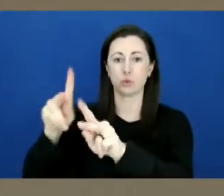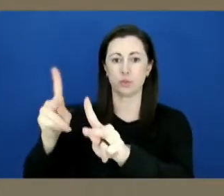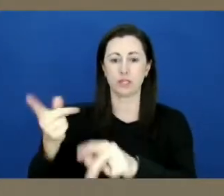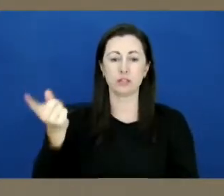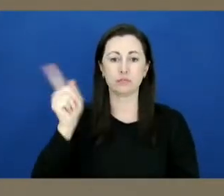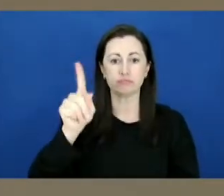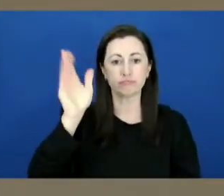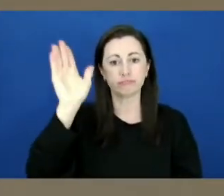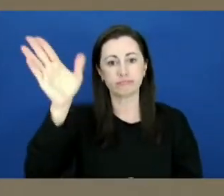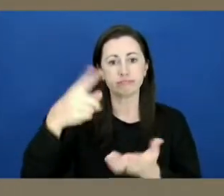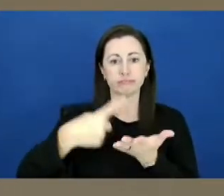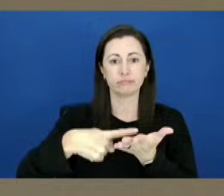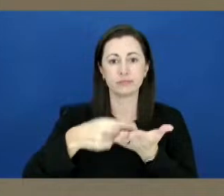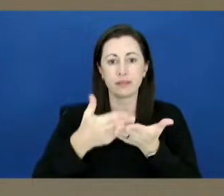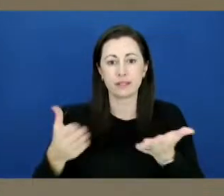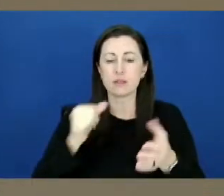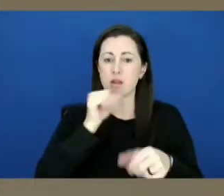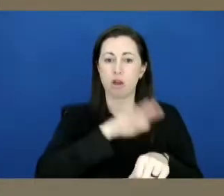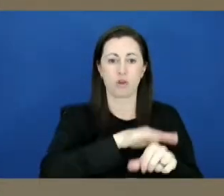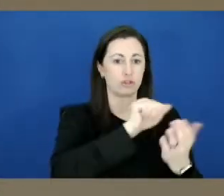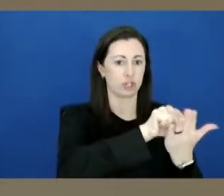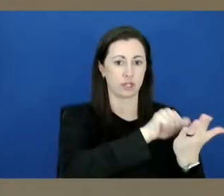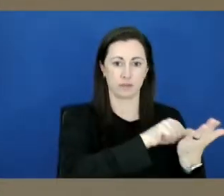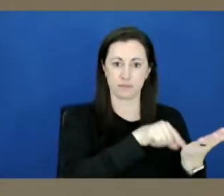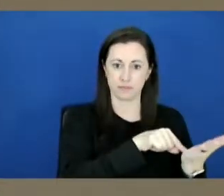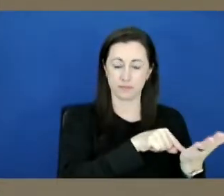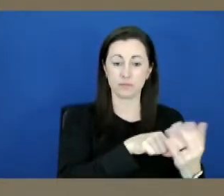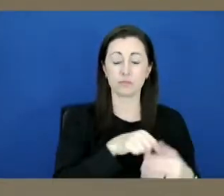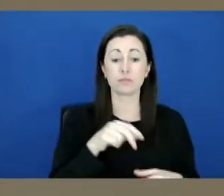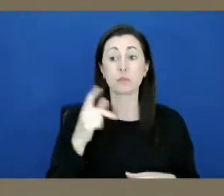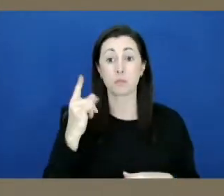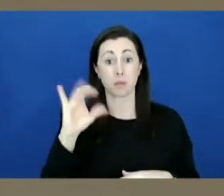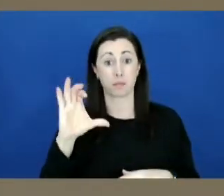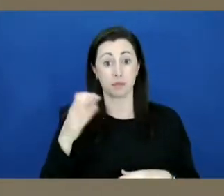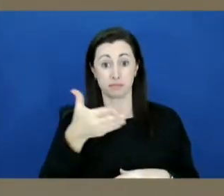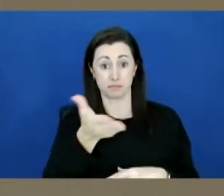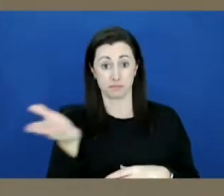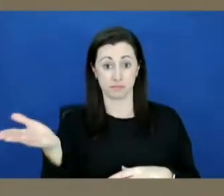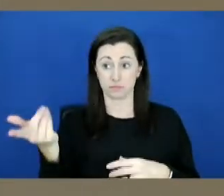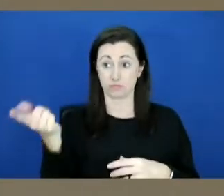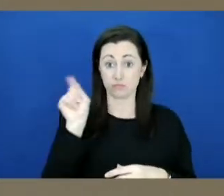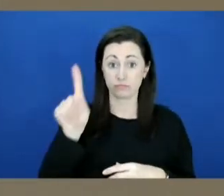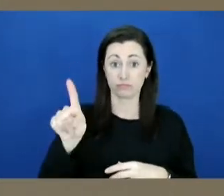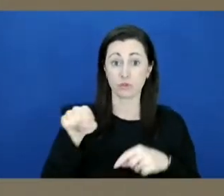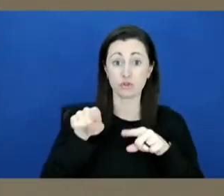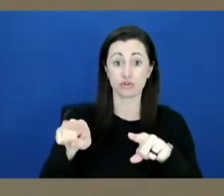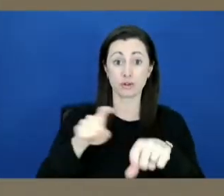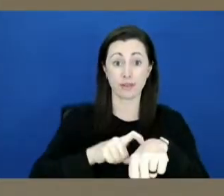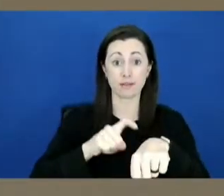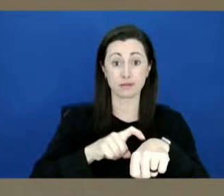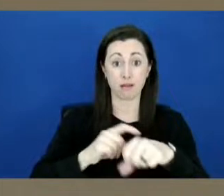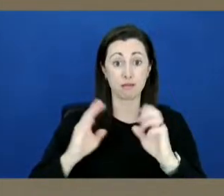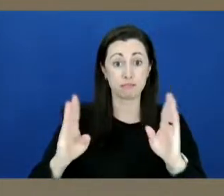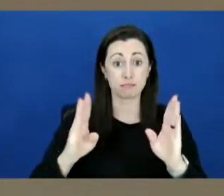PUBLIC ARE PROVIDED THE OPPORTUNITY TO SPEAK ON MATTERS